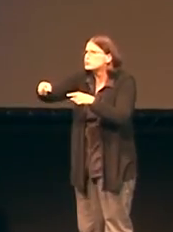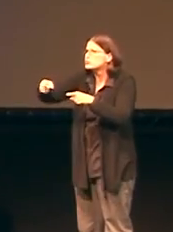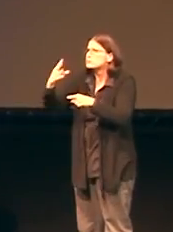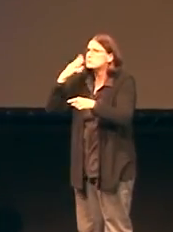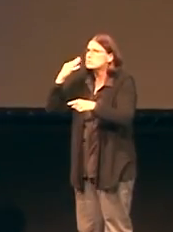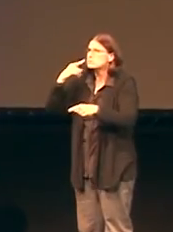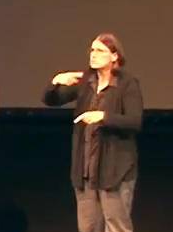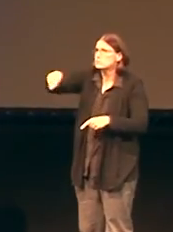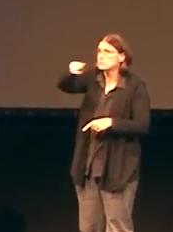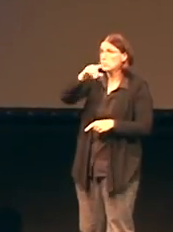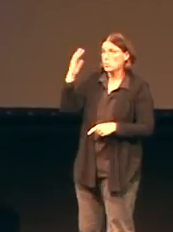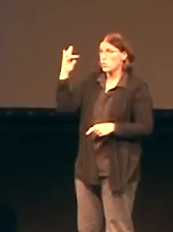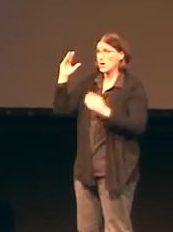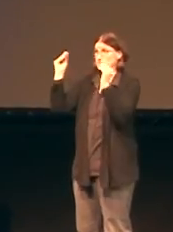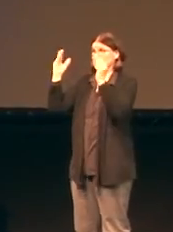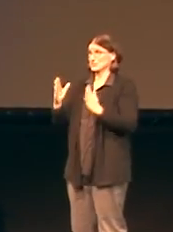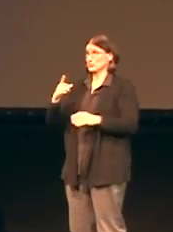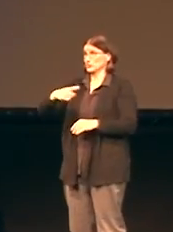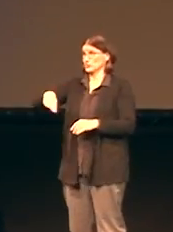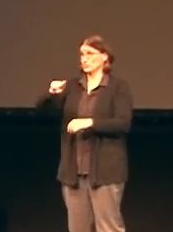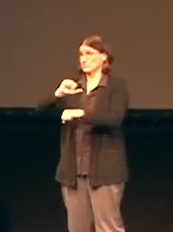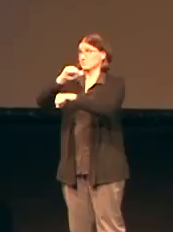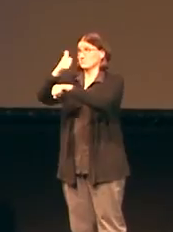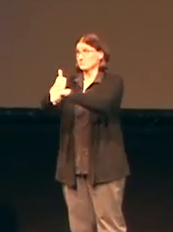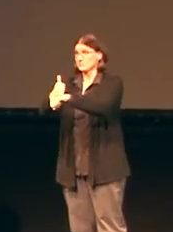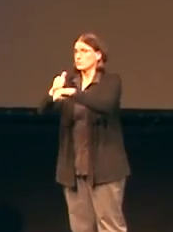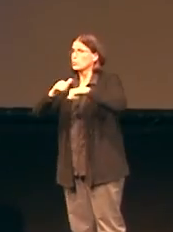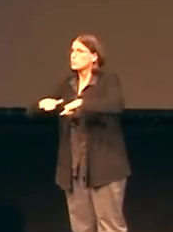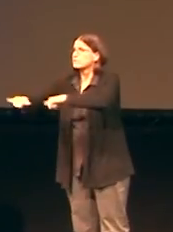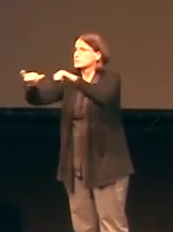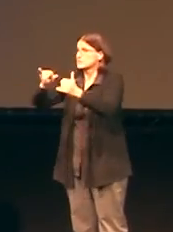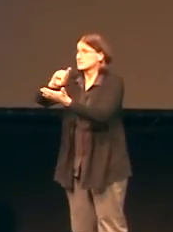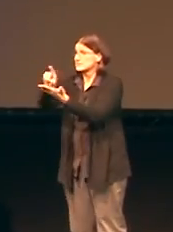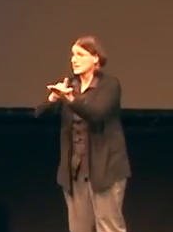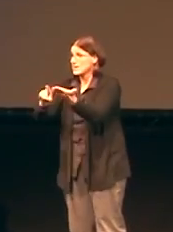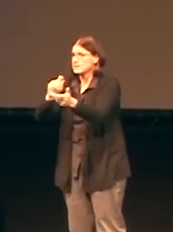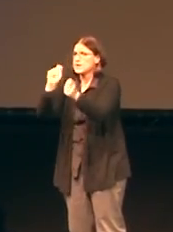the less we need to provide accommodations, is that an opportunity to collaboration that you